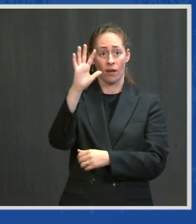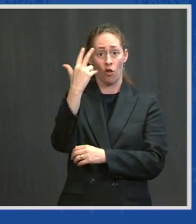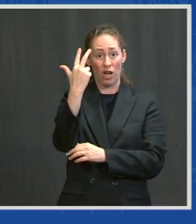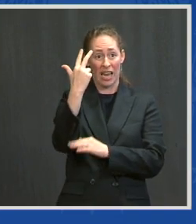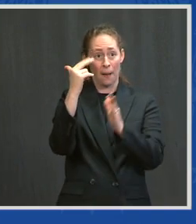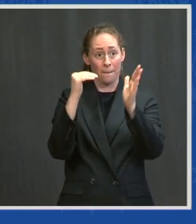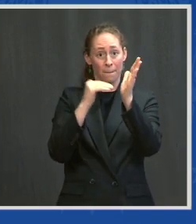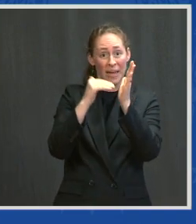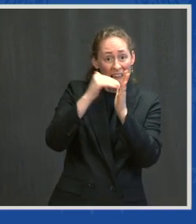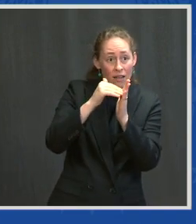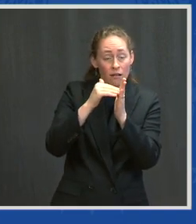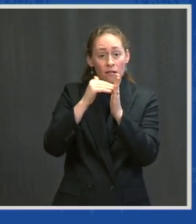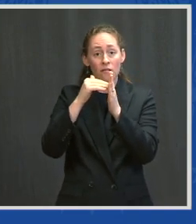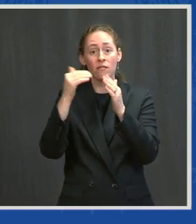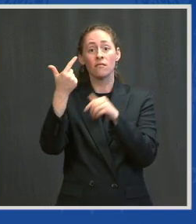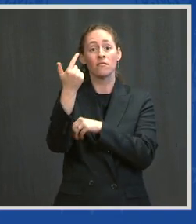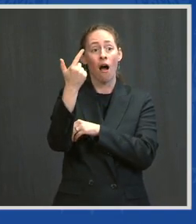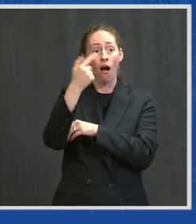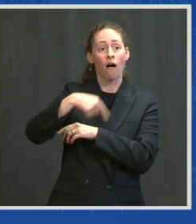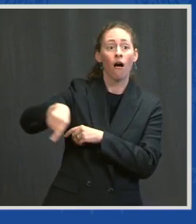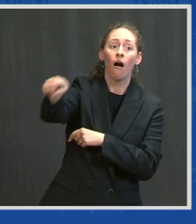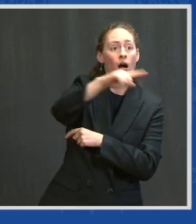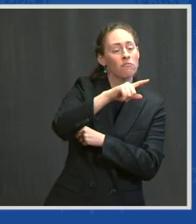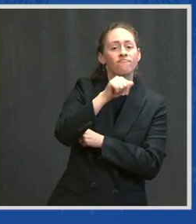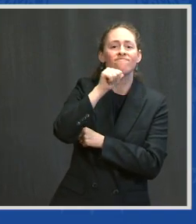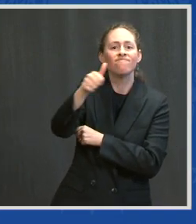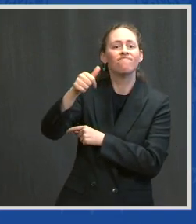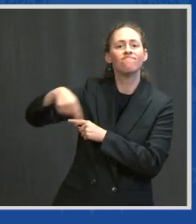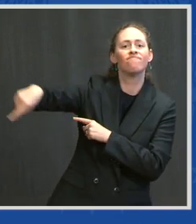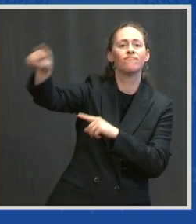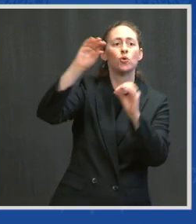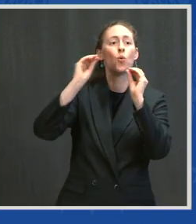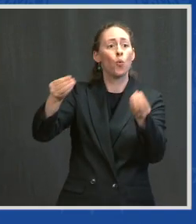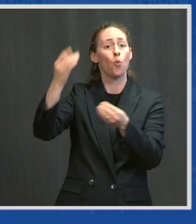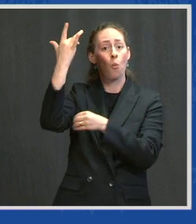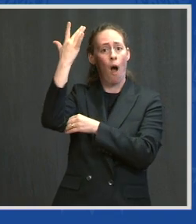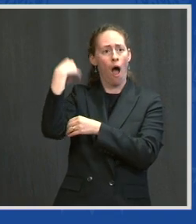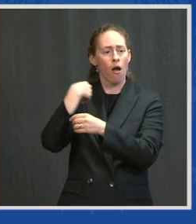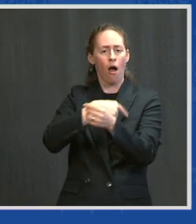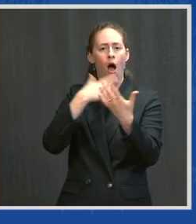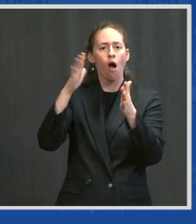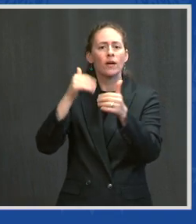convicted felons, fugitives, domestic abusers, and others prohibited from being able to purchase a gun.